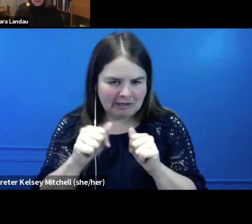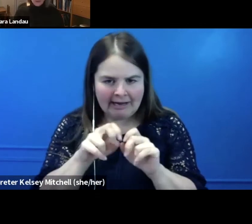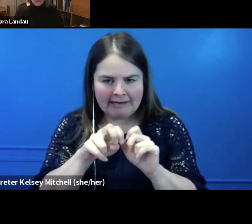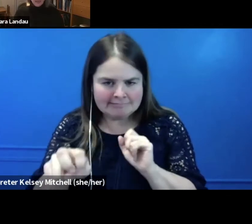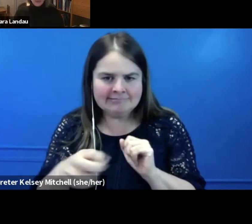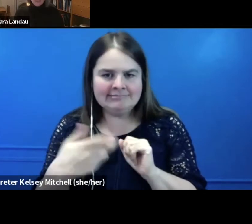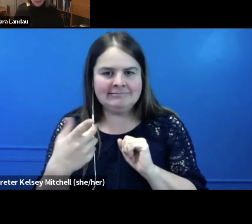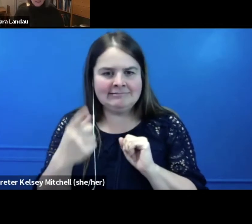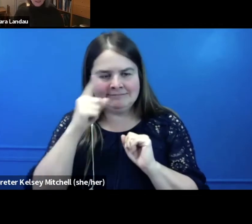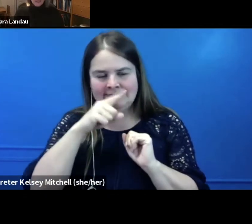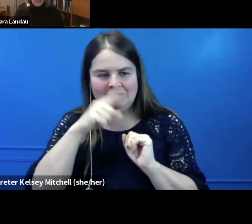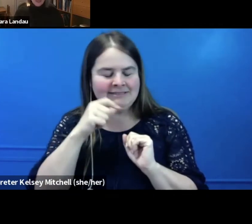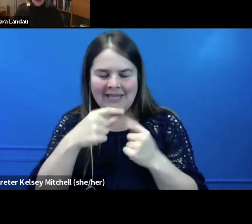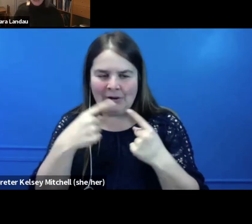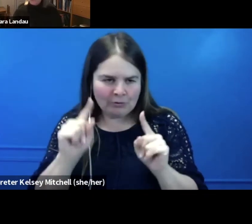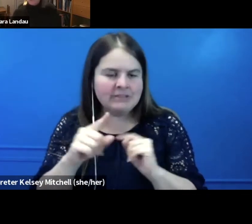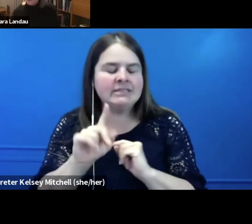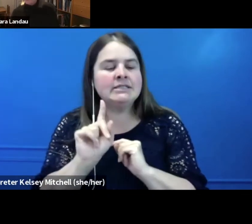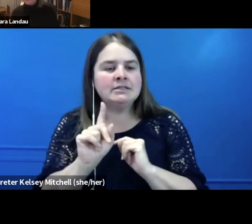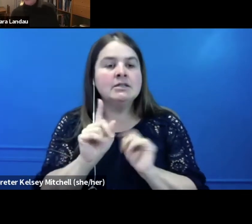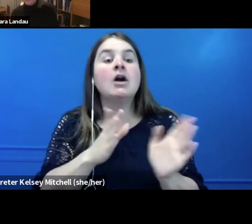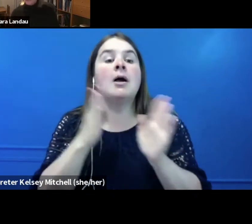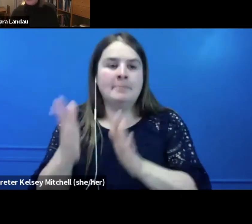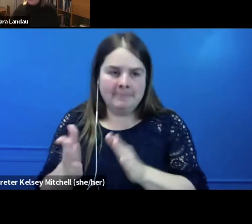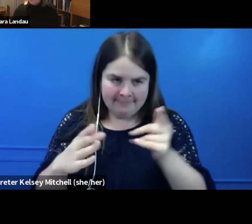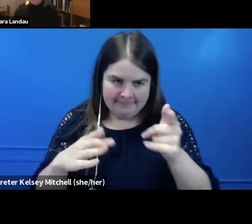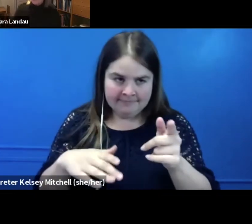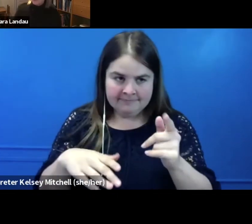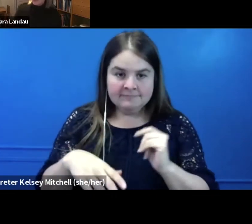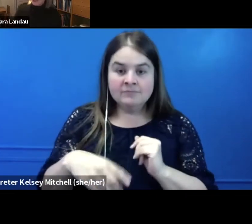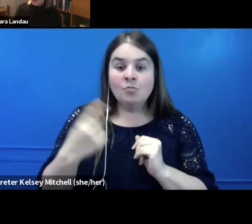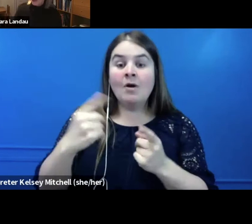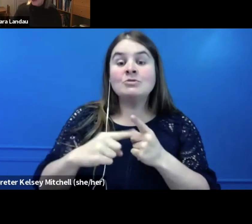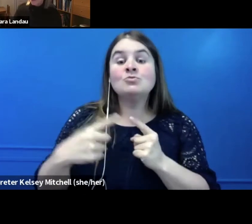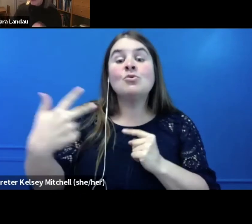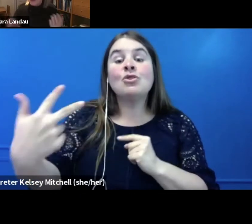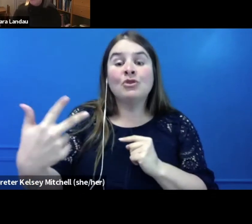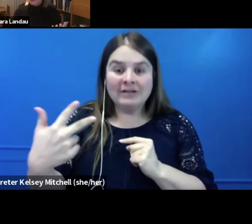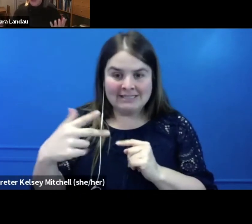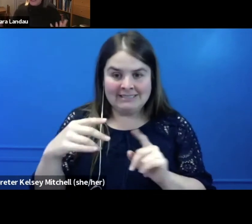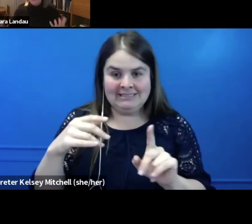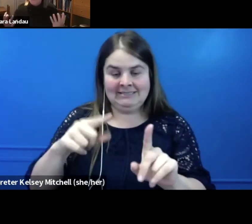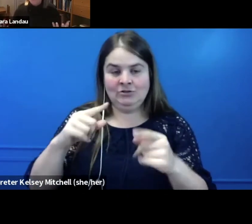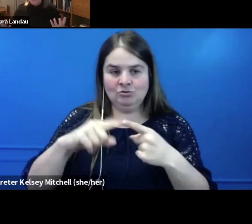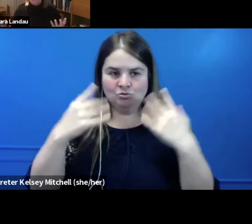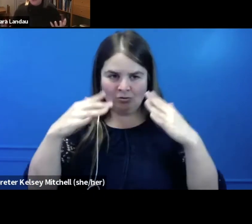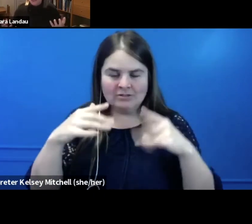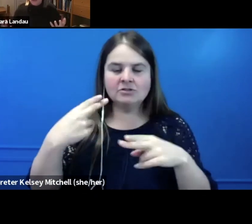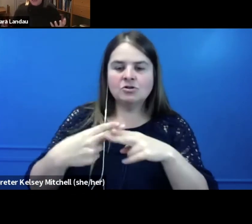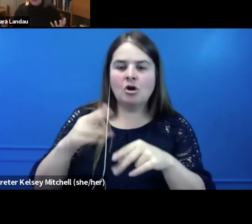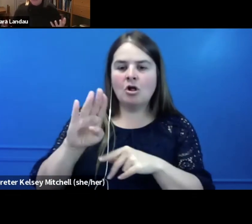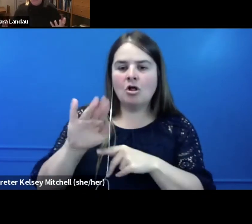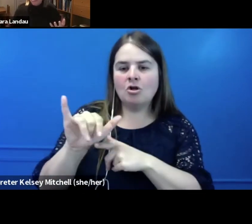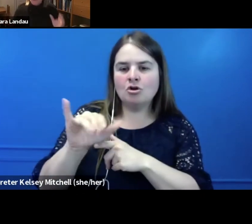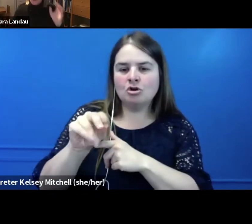misbehaving today okay the one to three signal to noise ratio with yolk noise